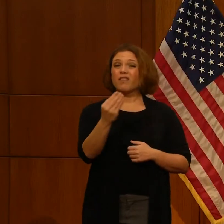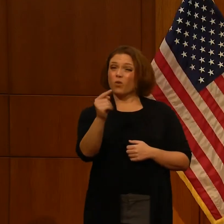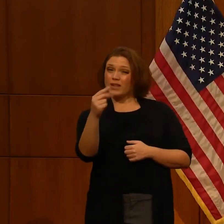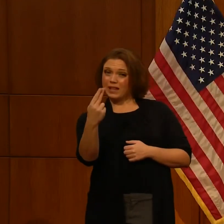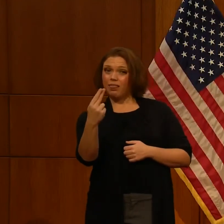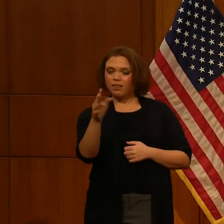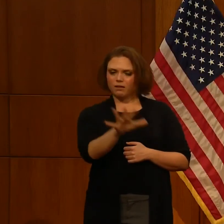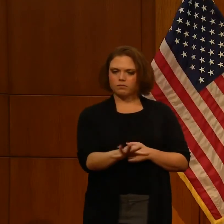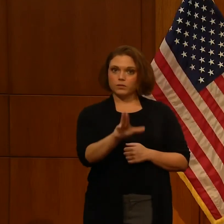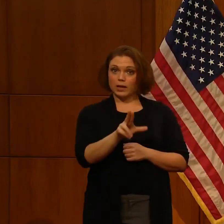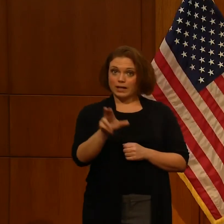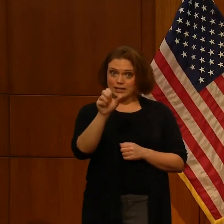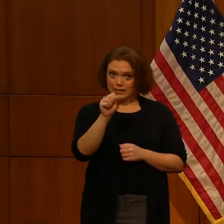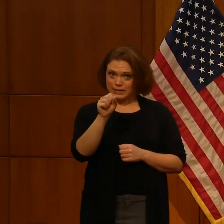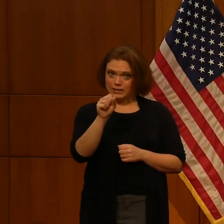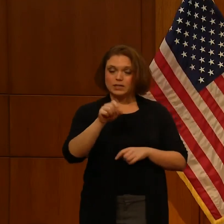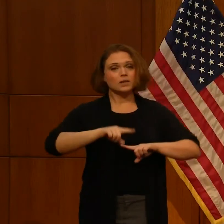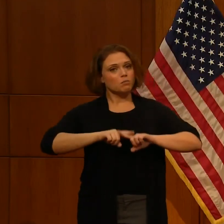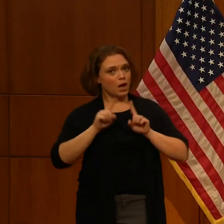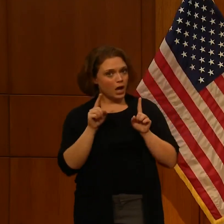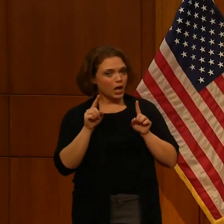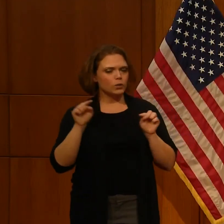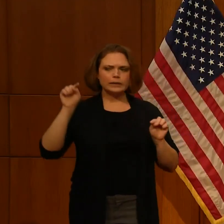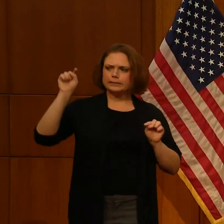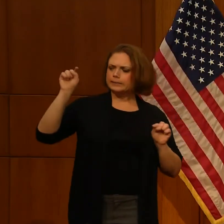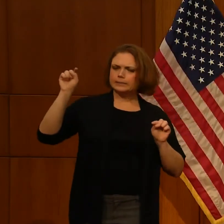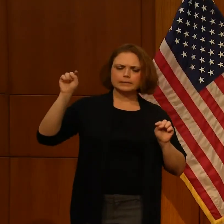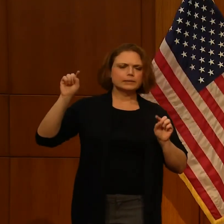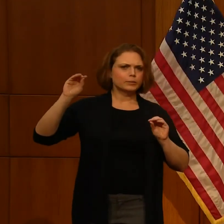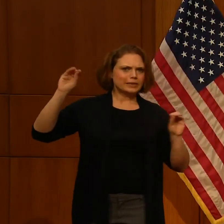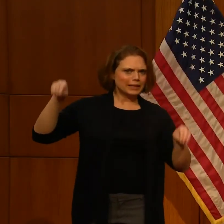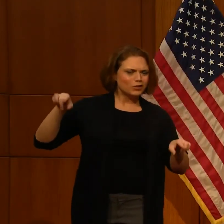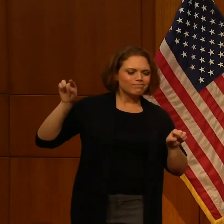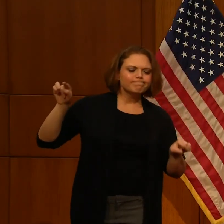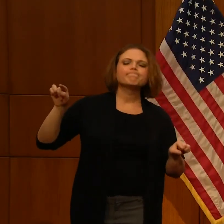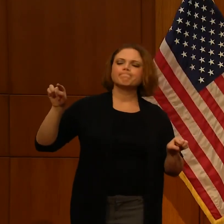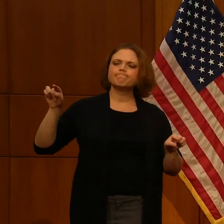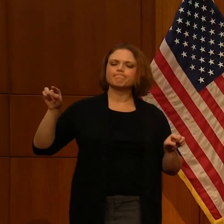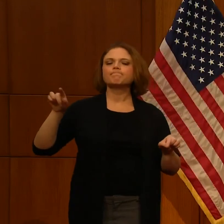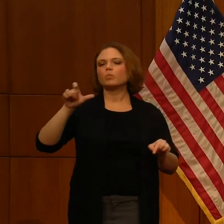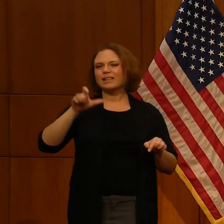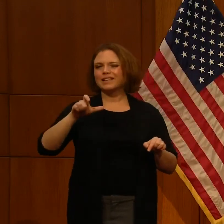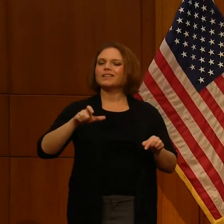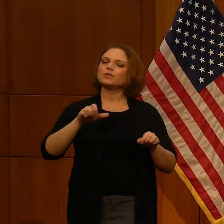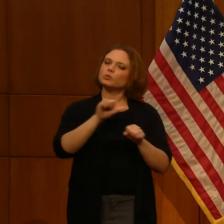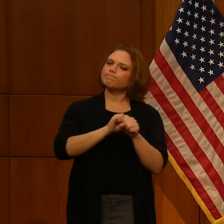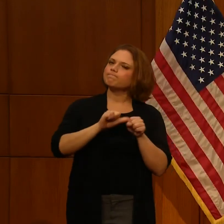OUT OF 50 STATES. BUT THESE WILDLY DIFFERENT RATES ARE GOOD